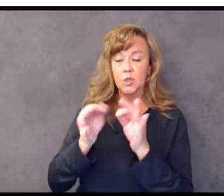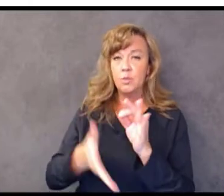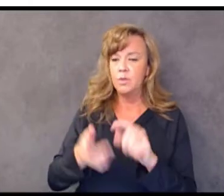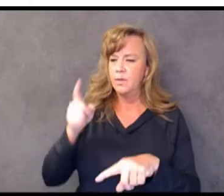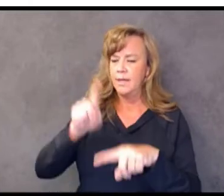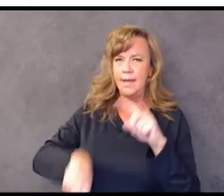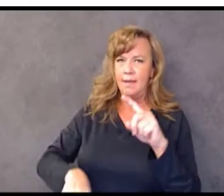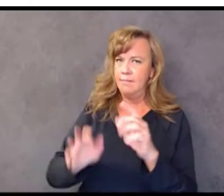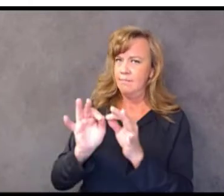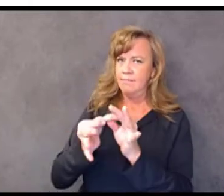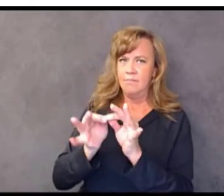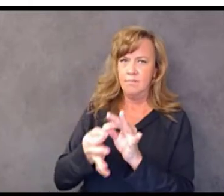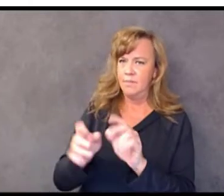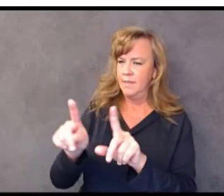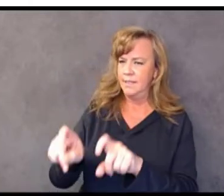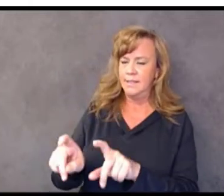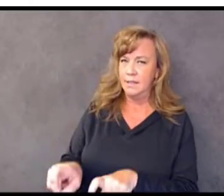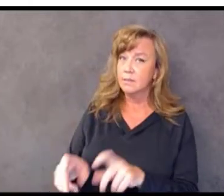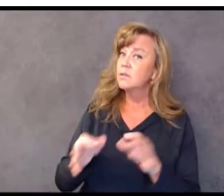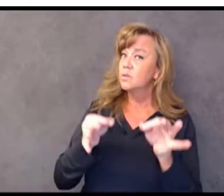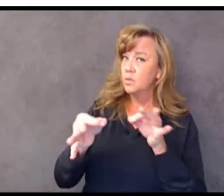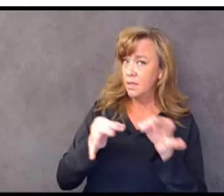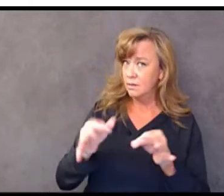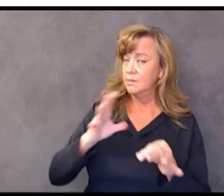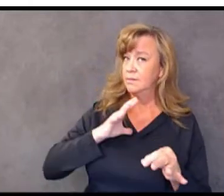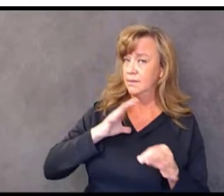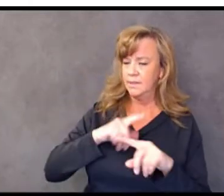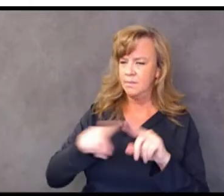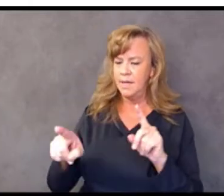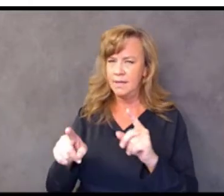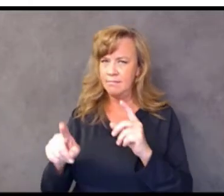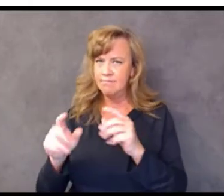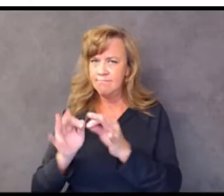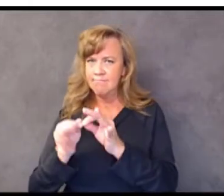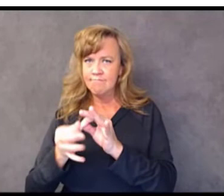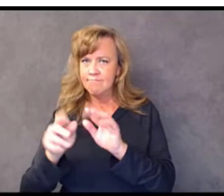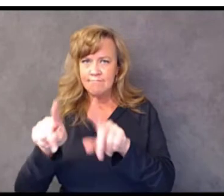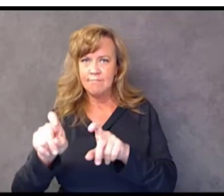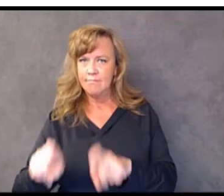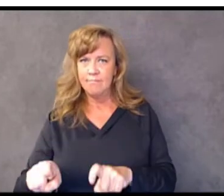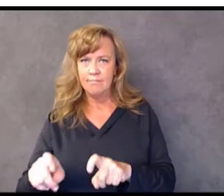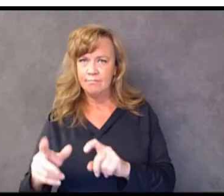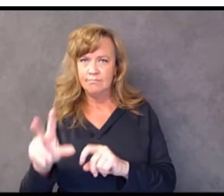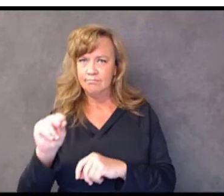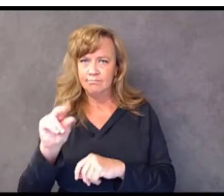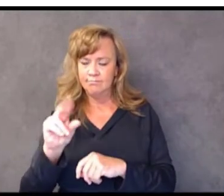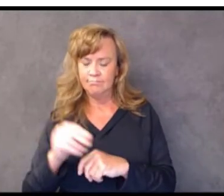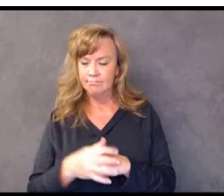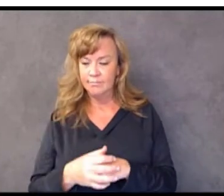outside of signing the directions. This test is limited to 6 minute with the time turned off.